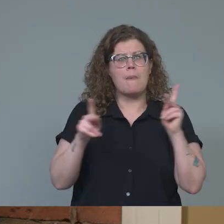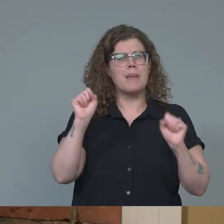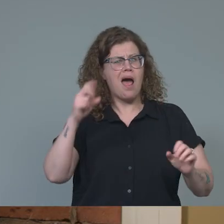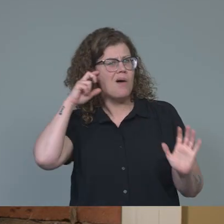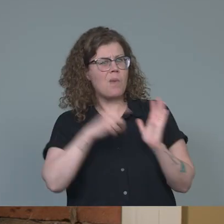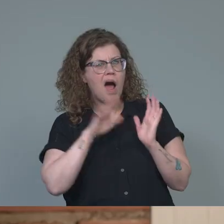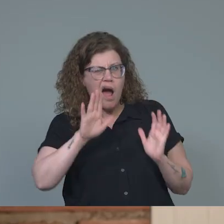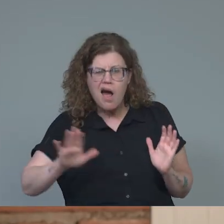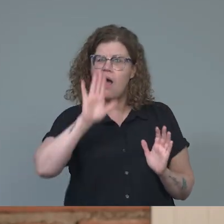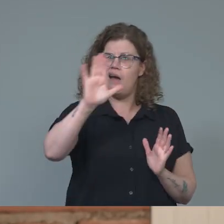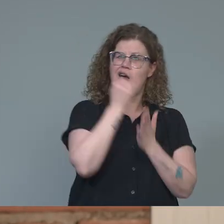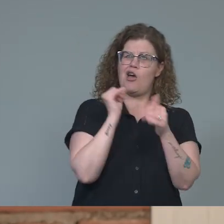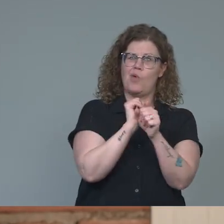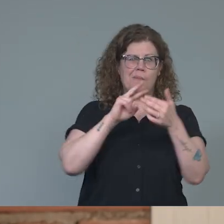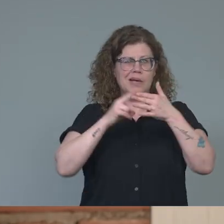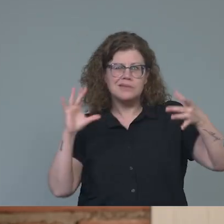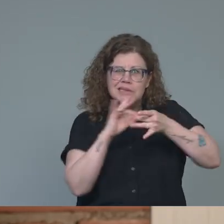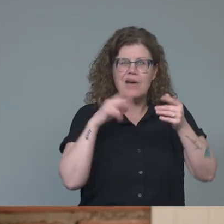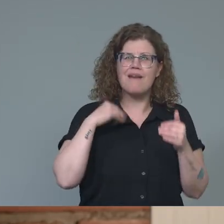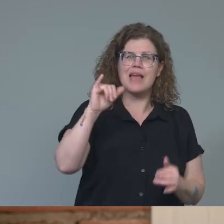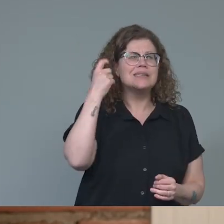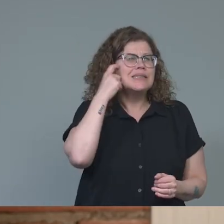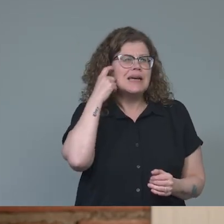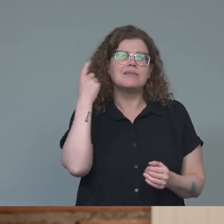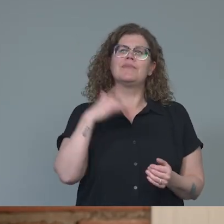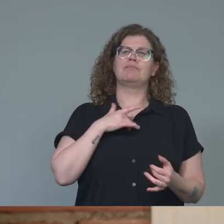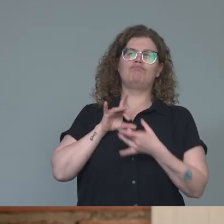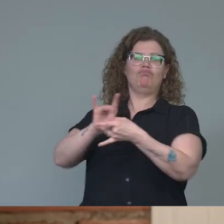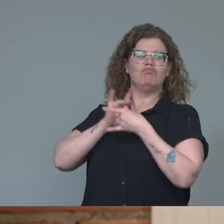in a full way. Community engagement can help to celebrate those key dates and moments in